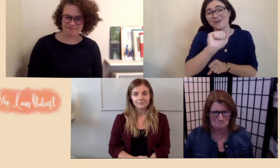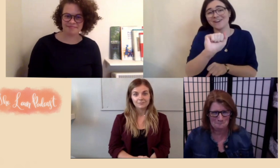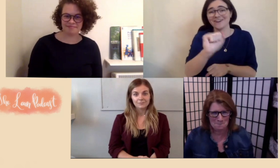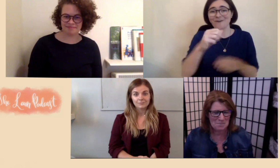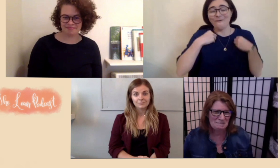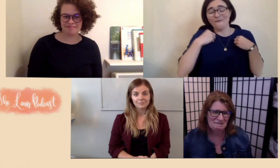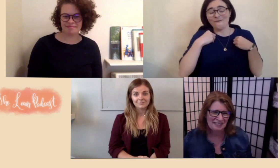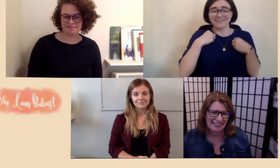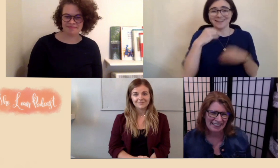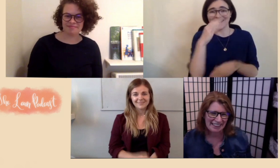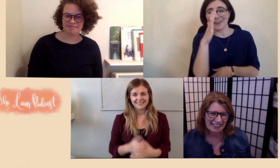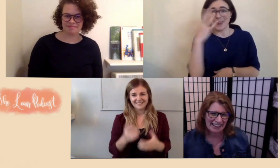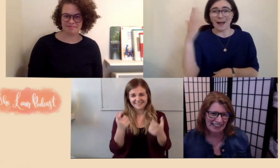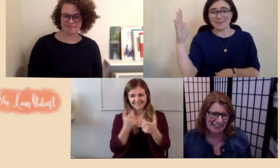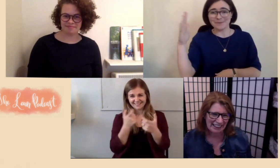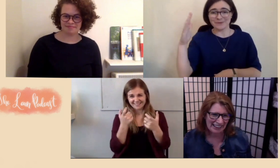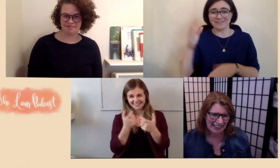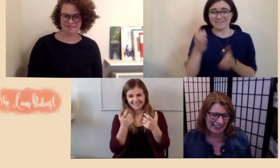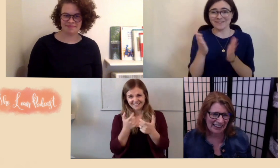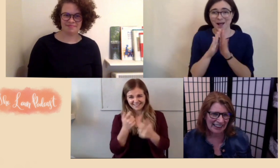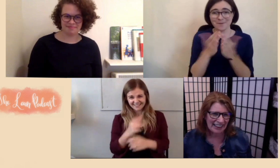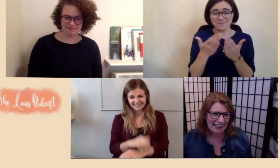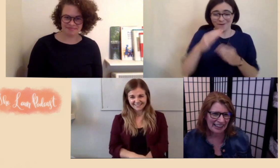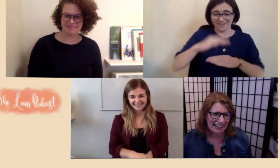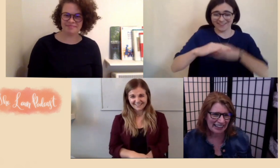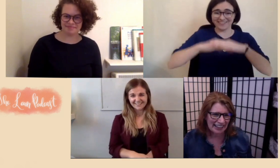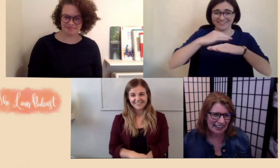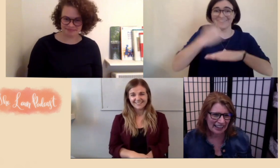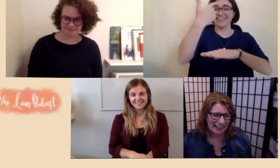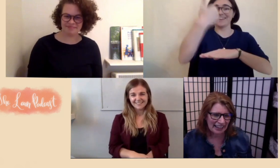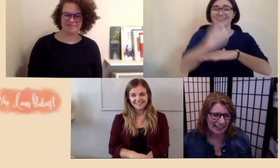what do you think adapting in remote interpreting is.